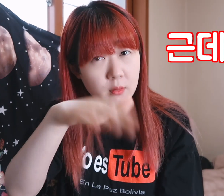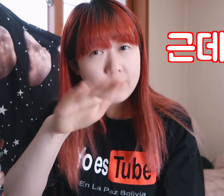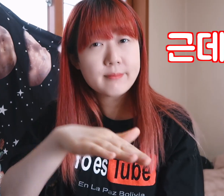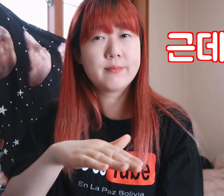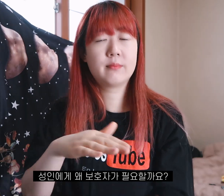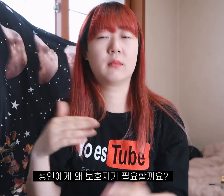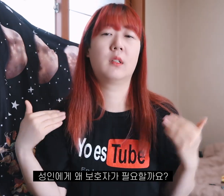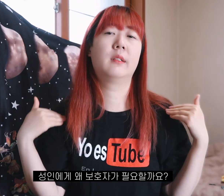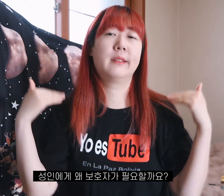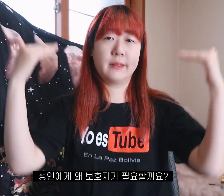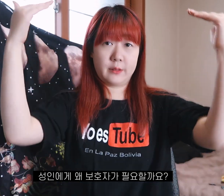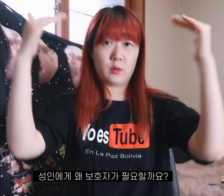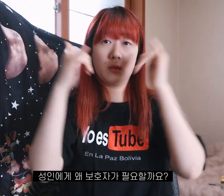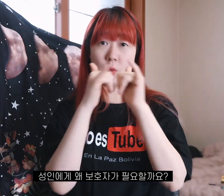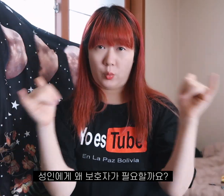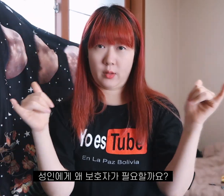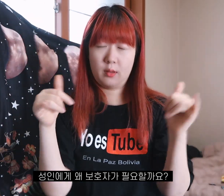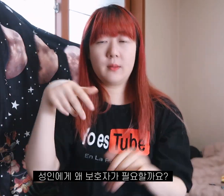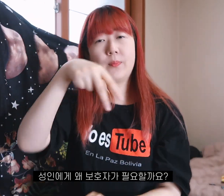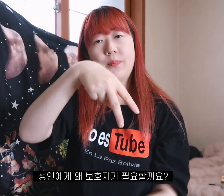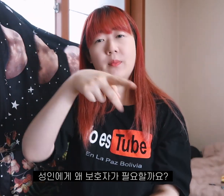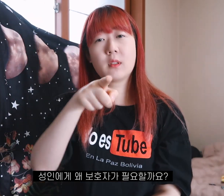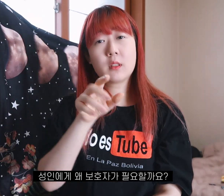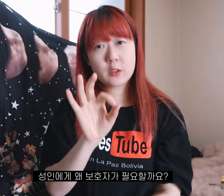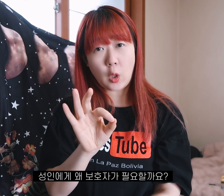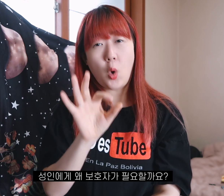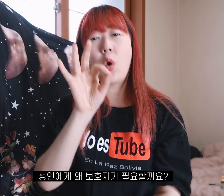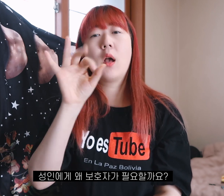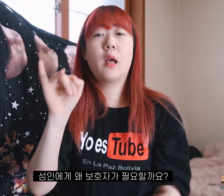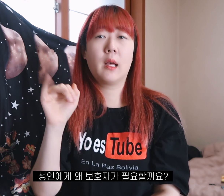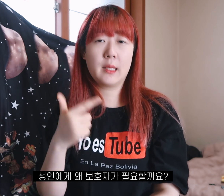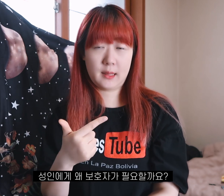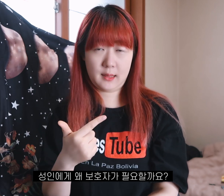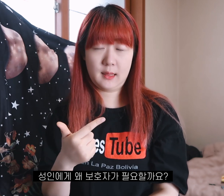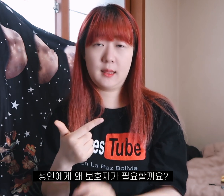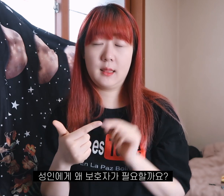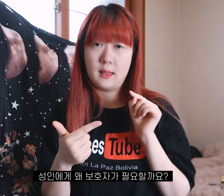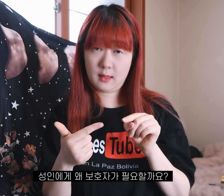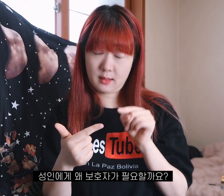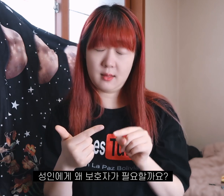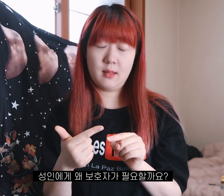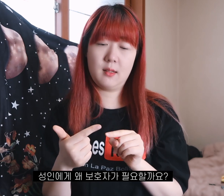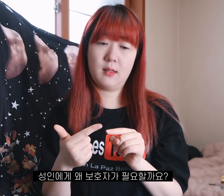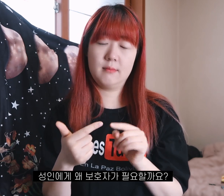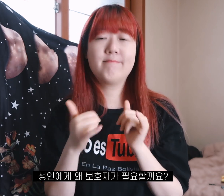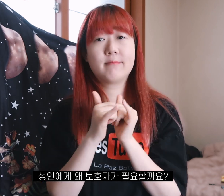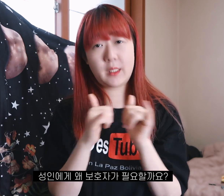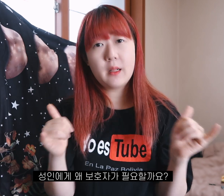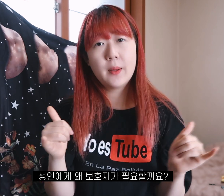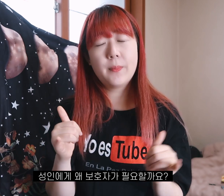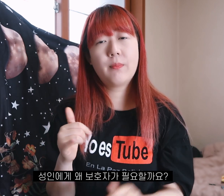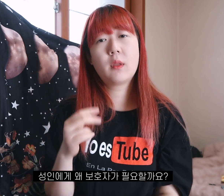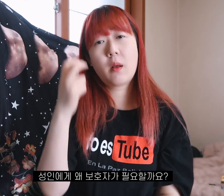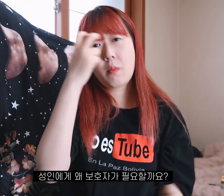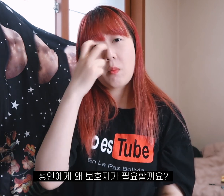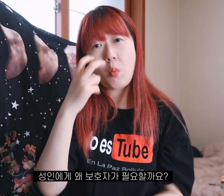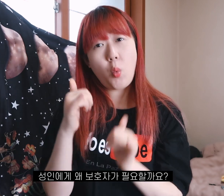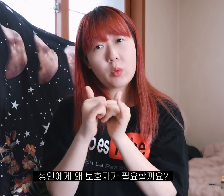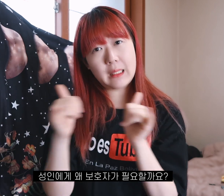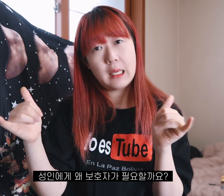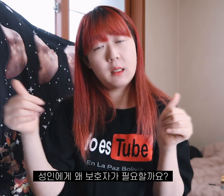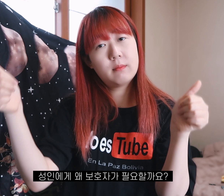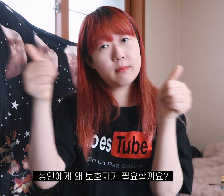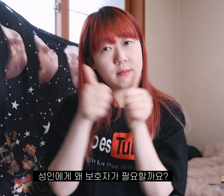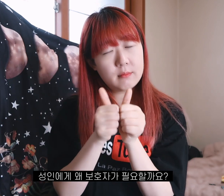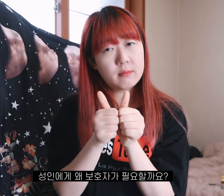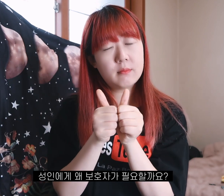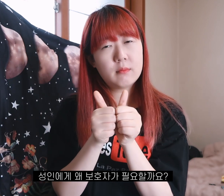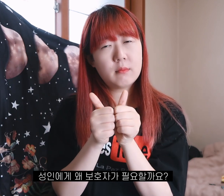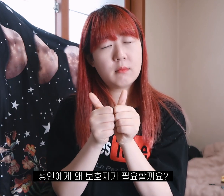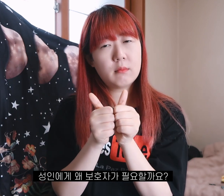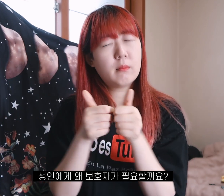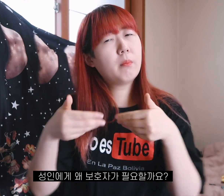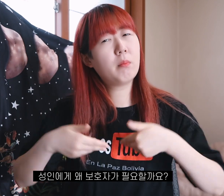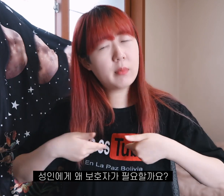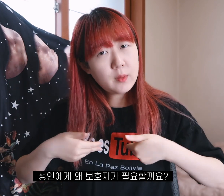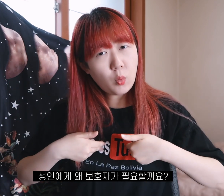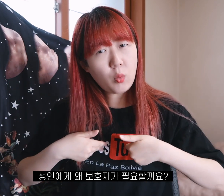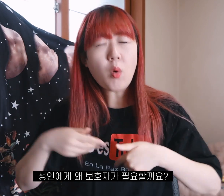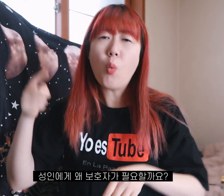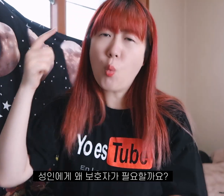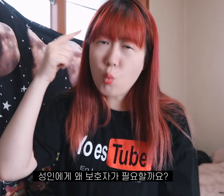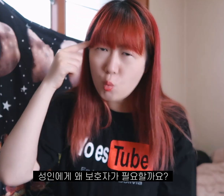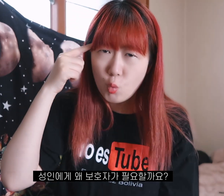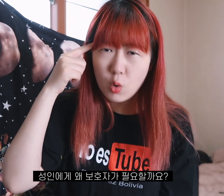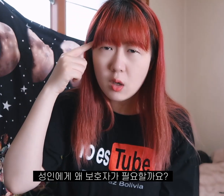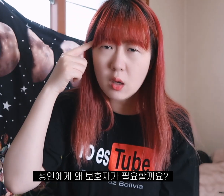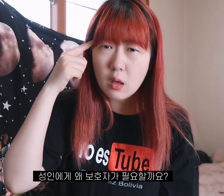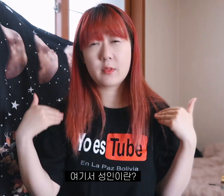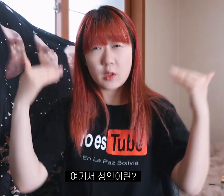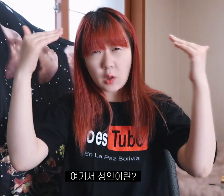Why do adults need a guardian?